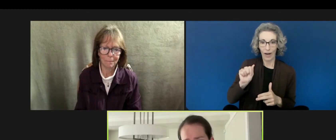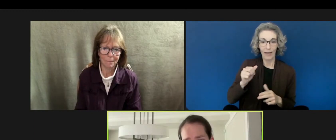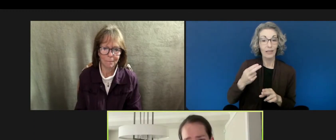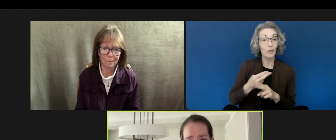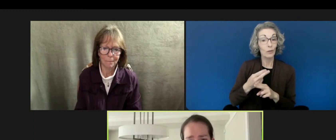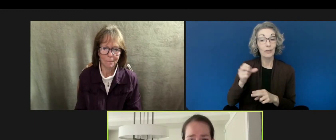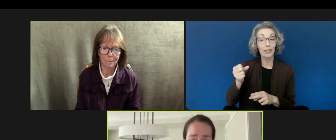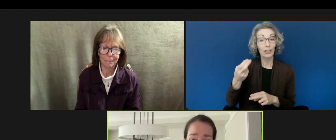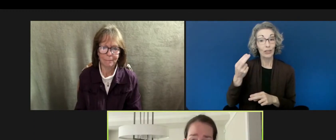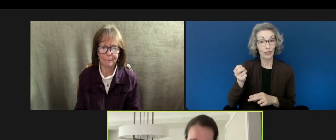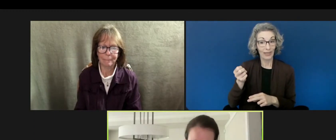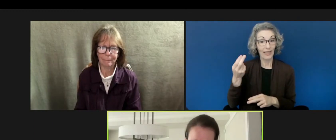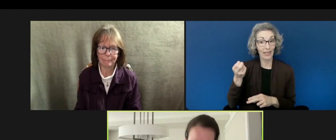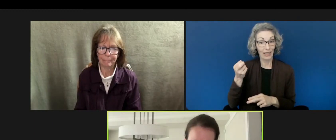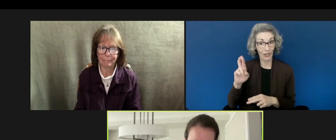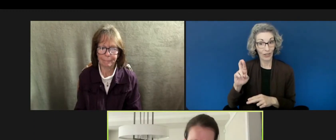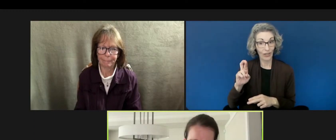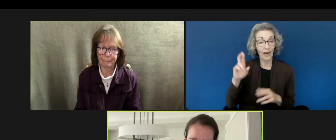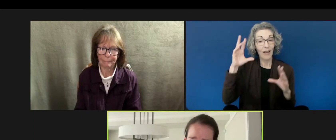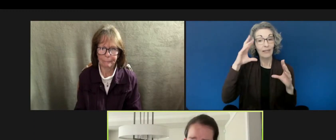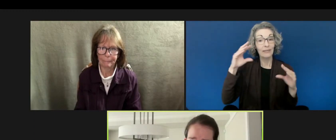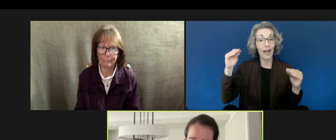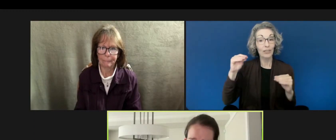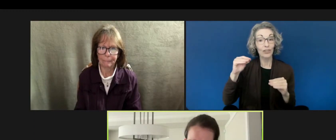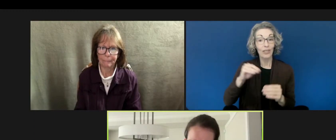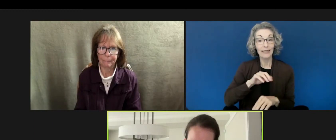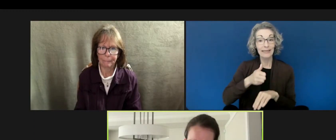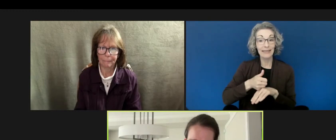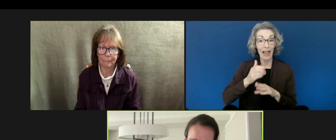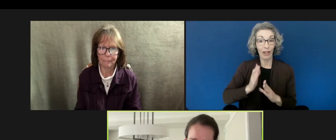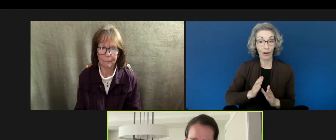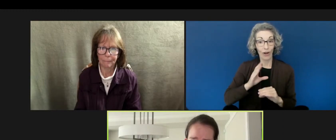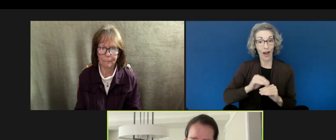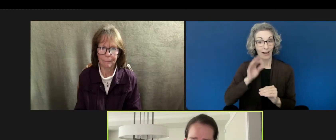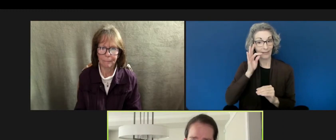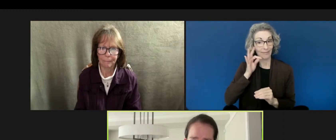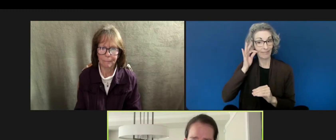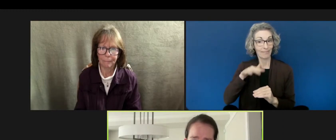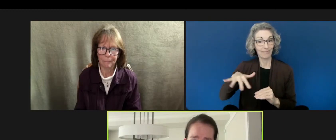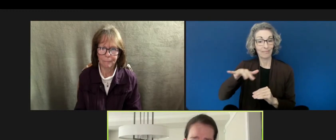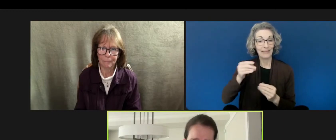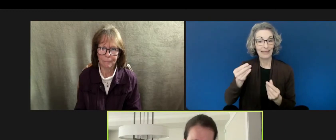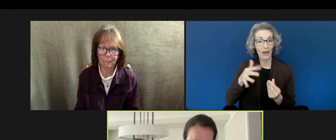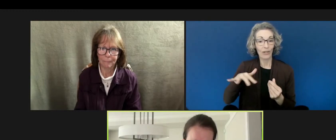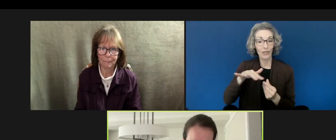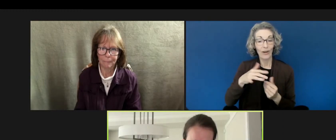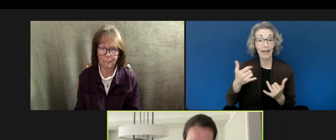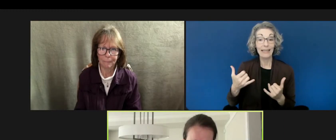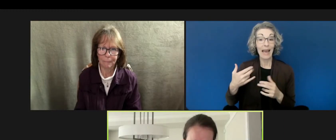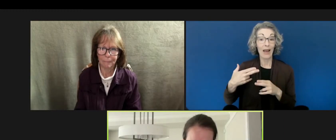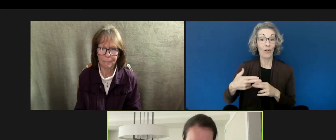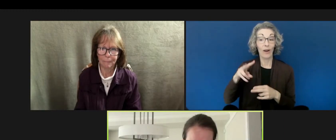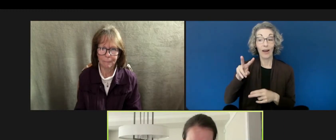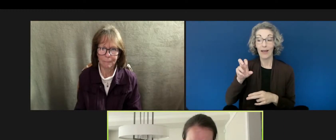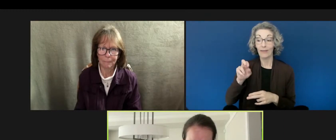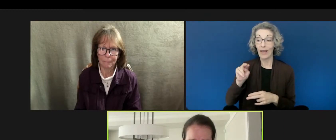I am a Dutch settler on Masonic territory, what's now known as Vancouver Island in Canada.